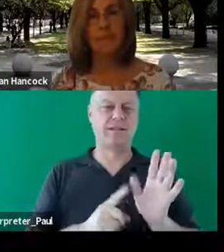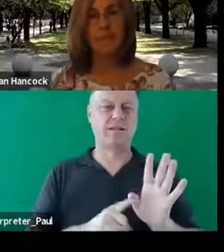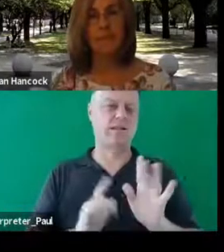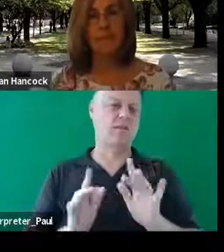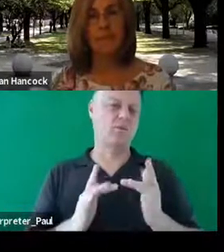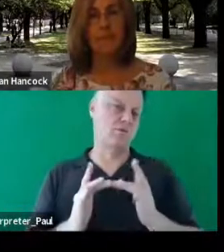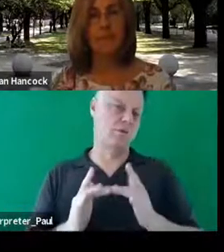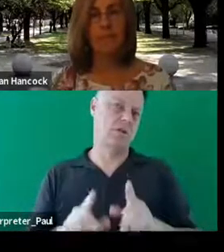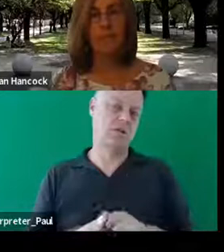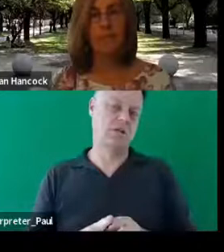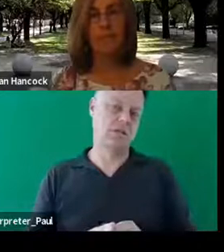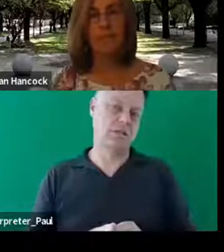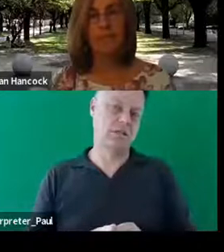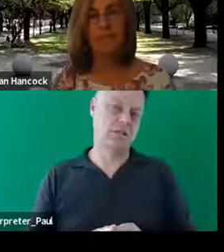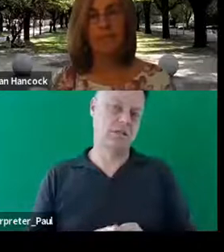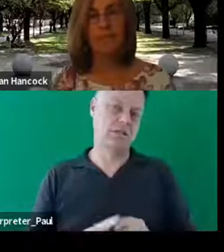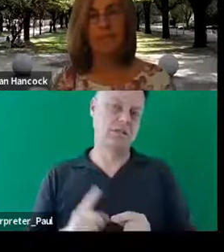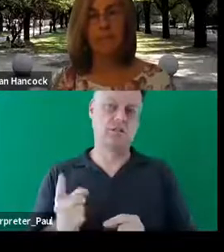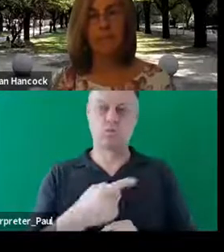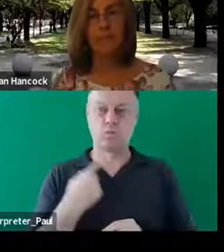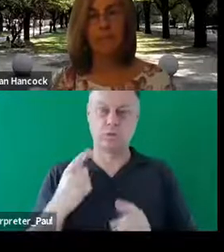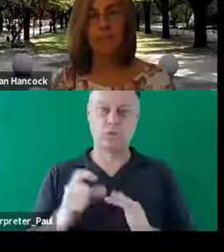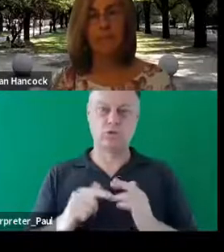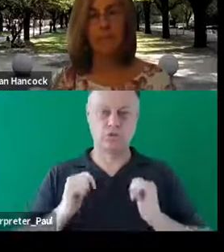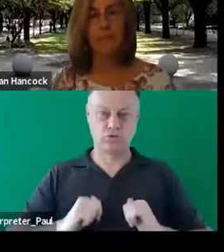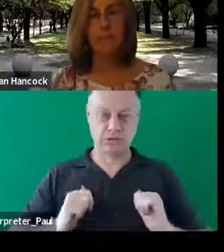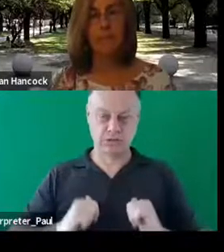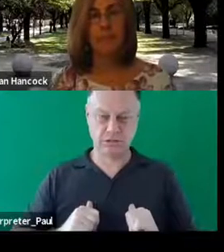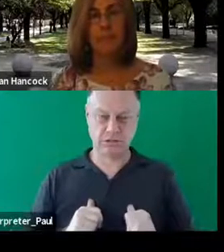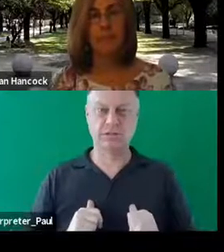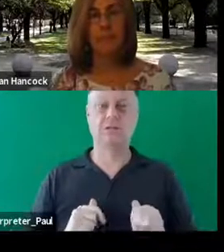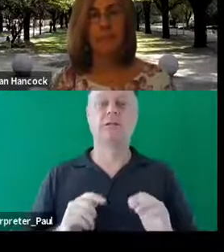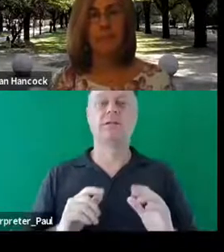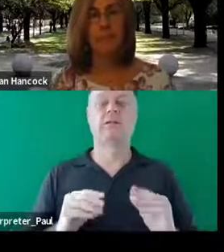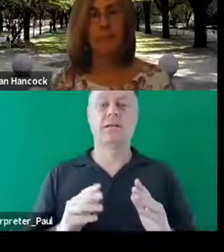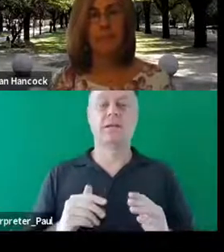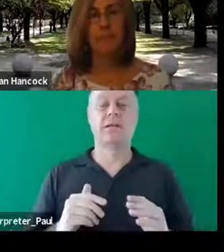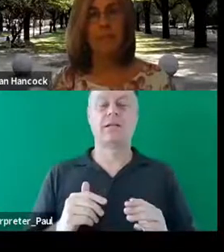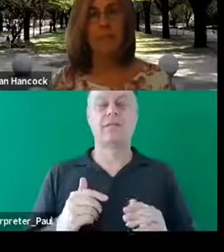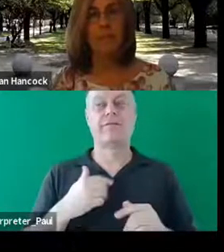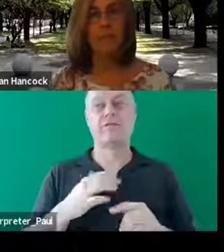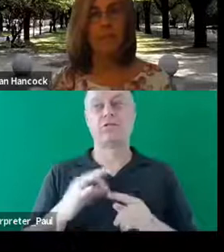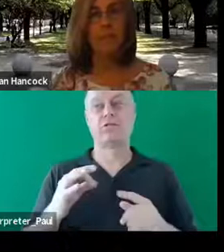we are going to do the training and then have the option of joining the neurodiversity network